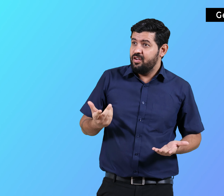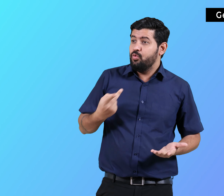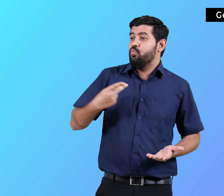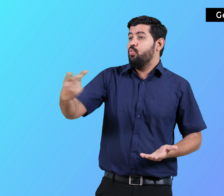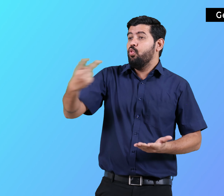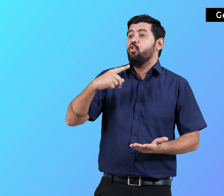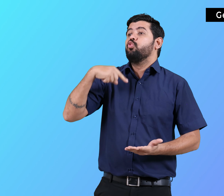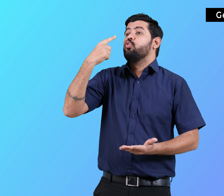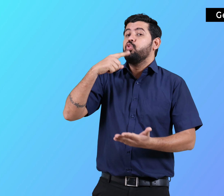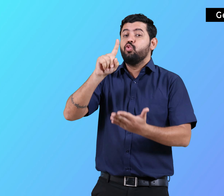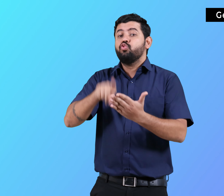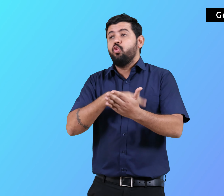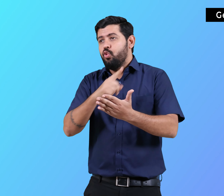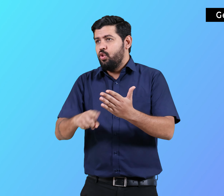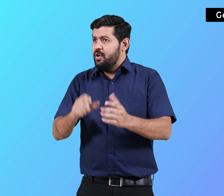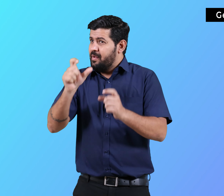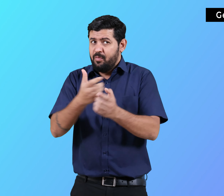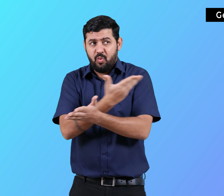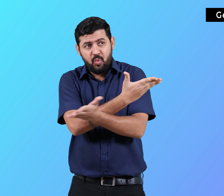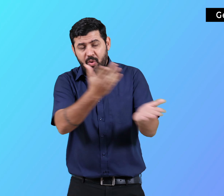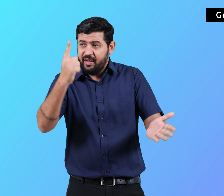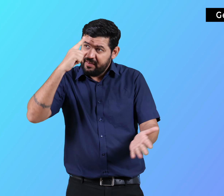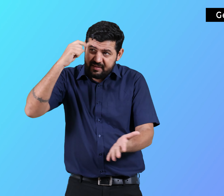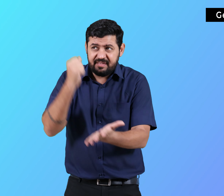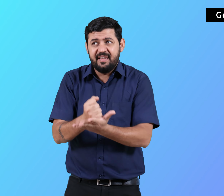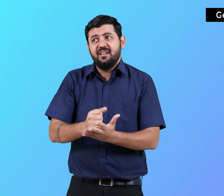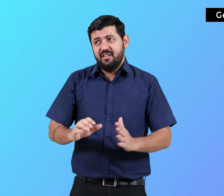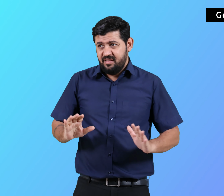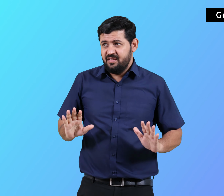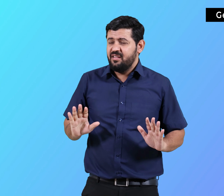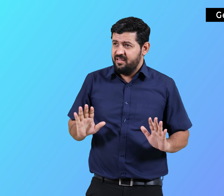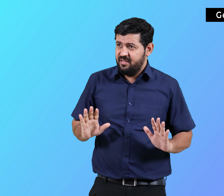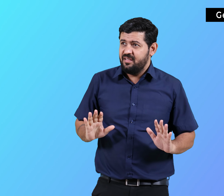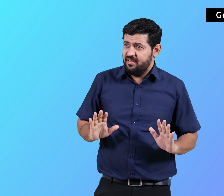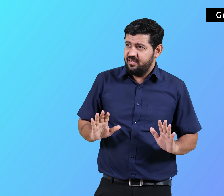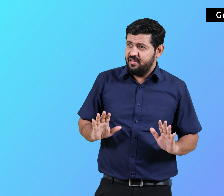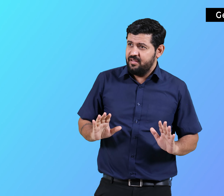Let them decide which one of us is right.